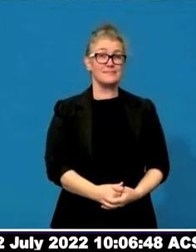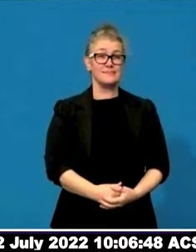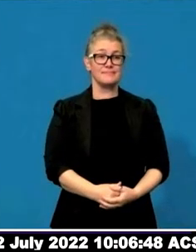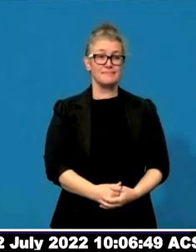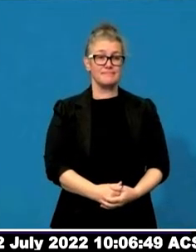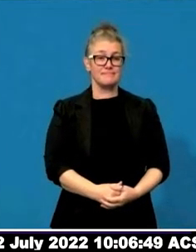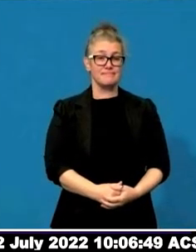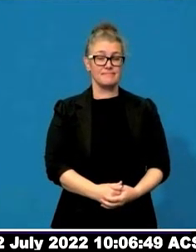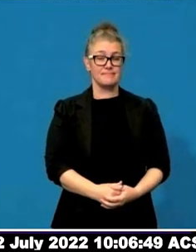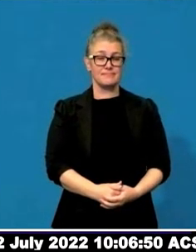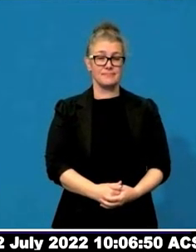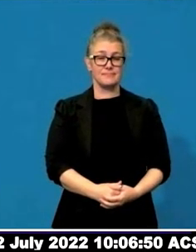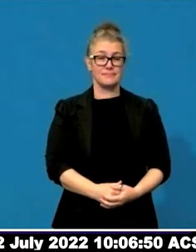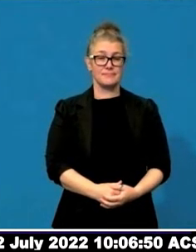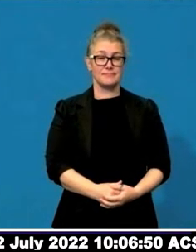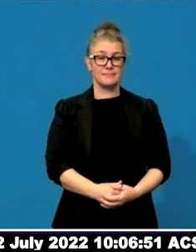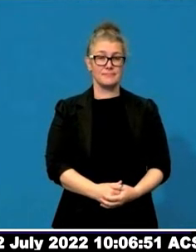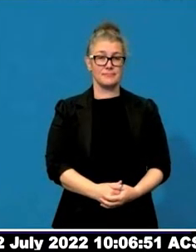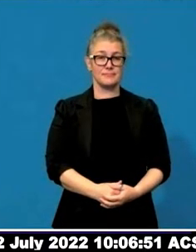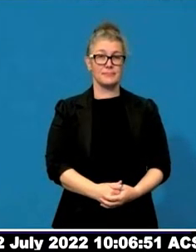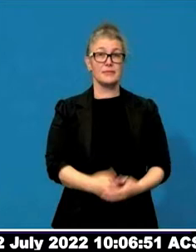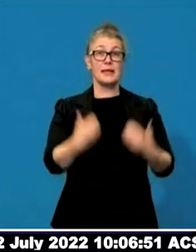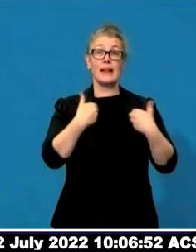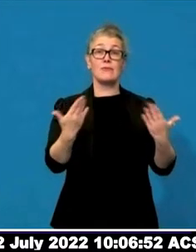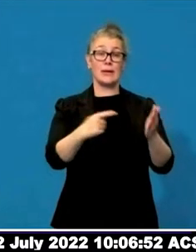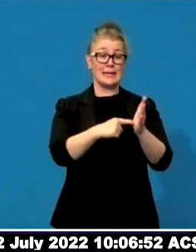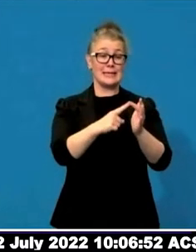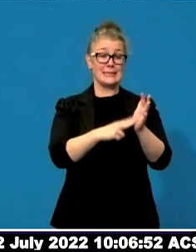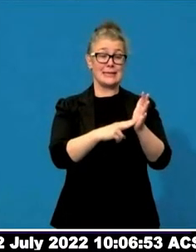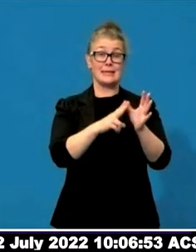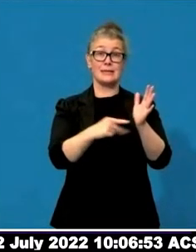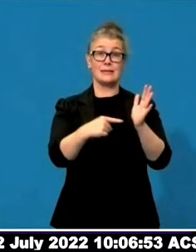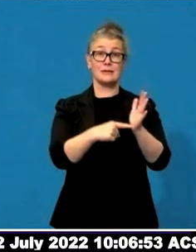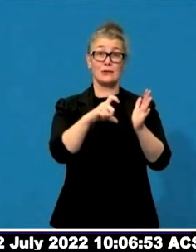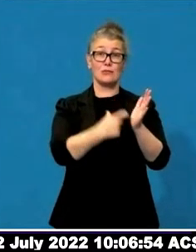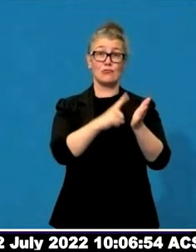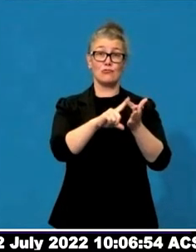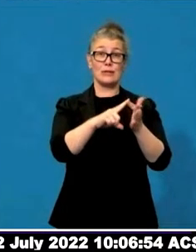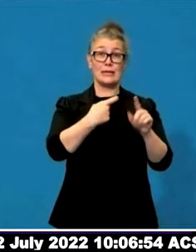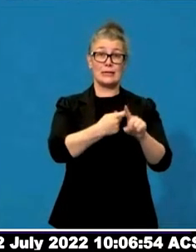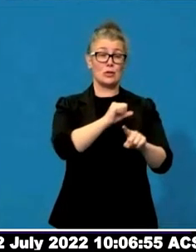And you live in Tennant Creek with your partner in a one-bedroom flat?